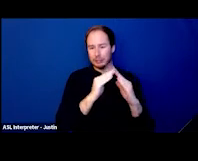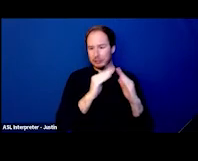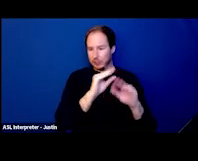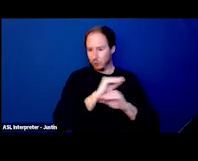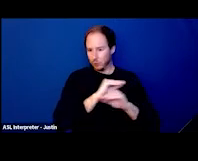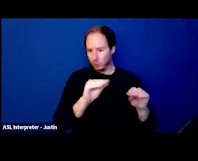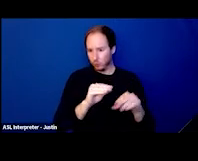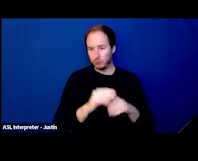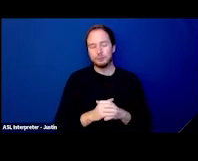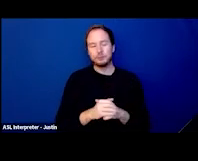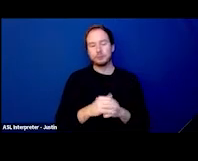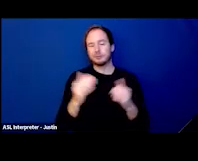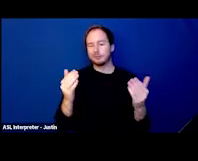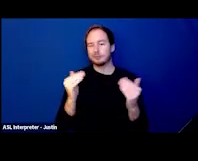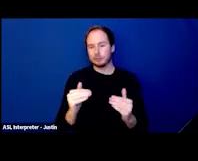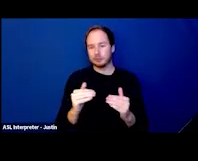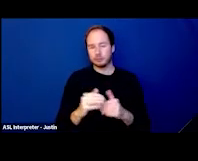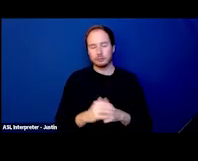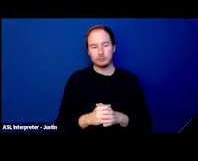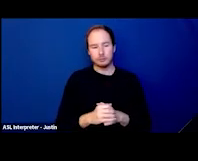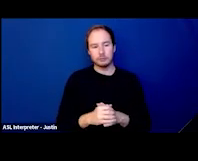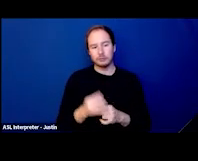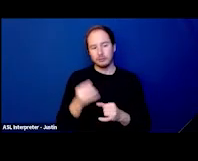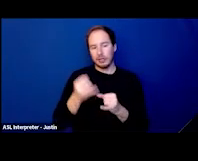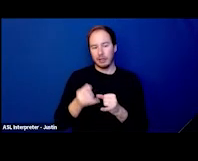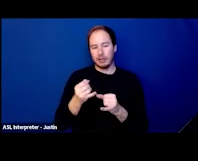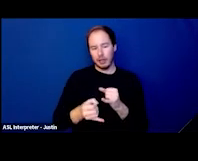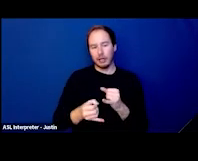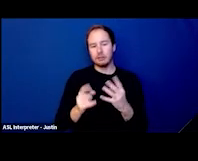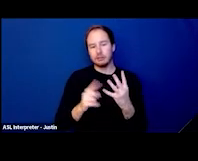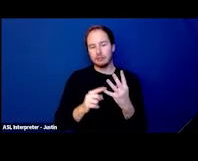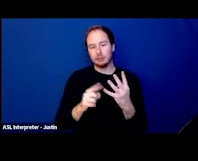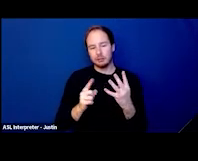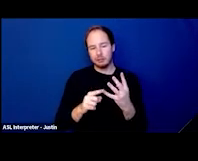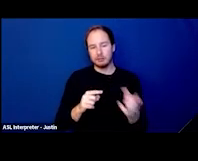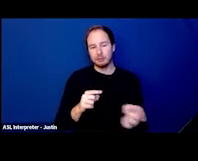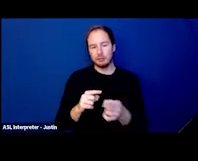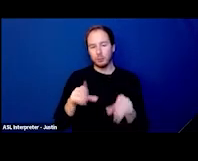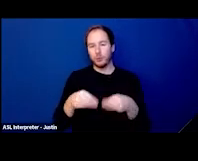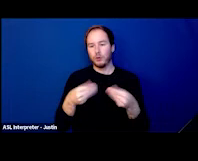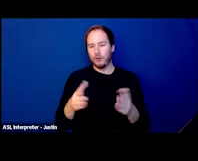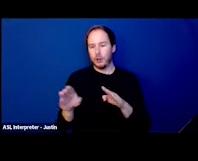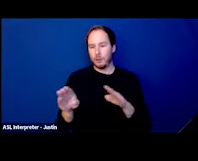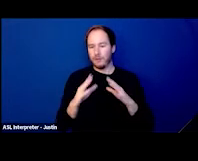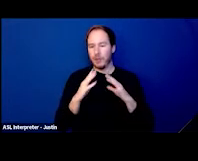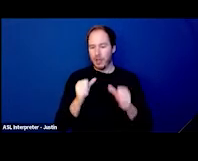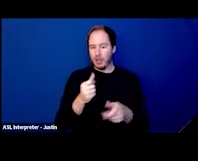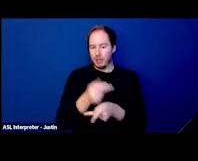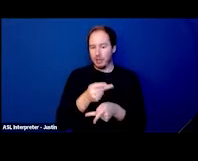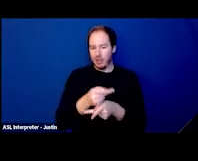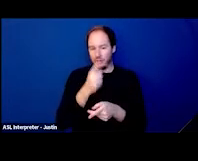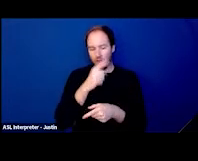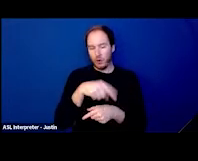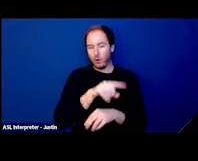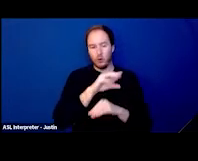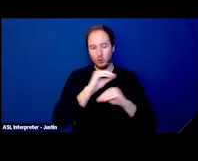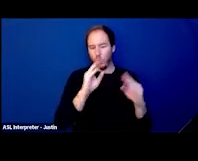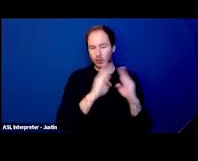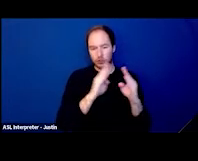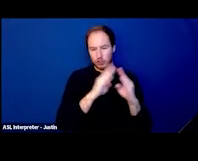we can go to the next slide. We're getting to the final bit of that, which is starting to provide behavioral healthcare in unsheltered encampments. So here we have,